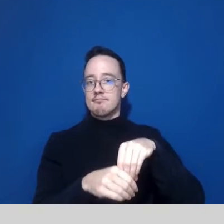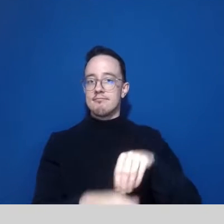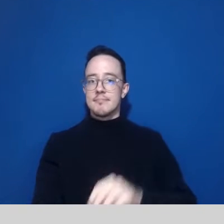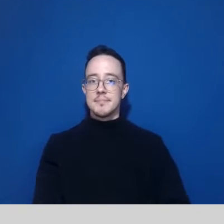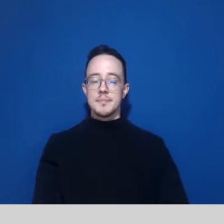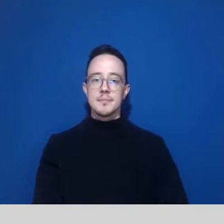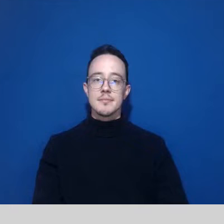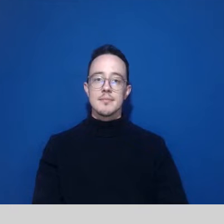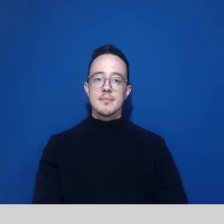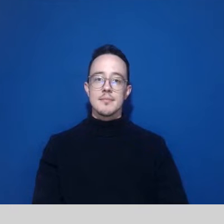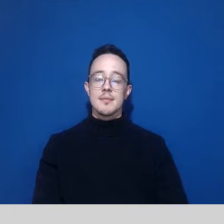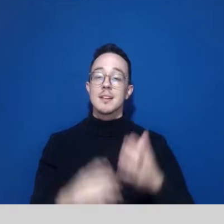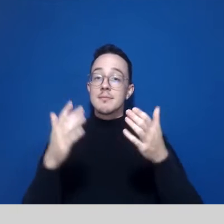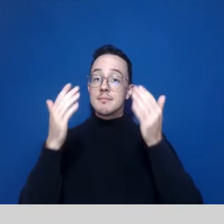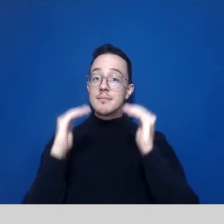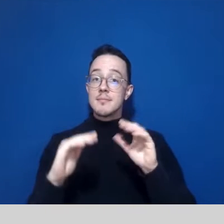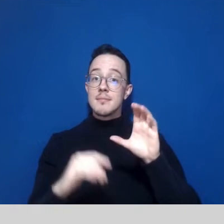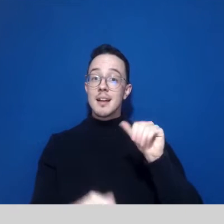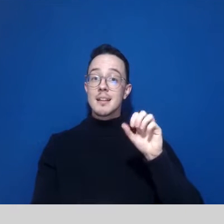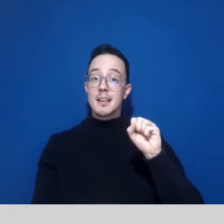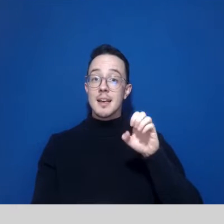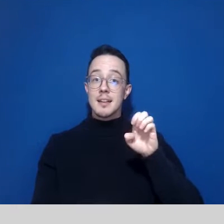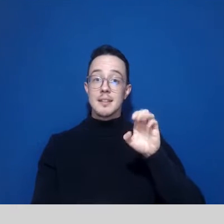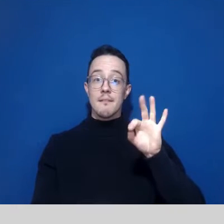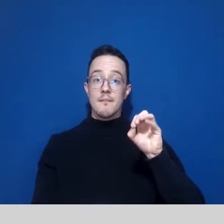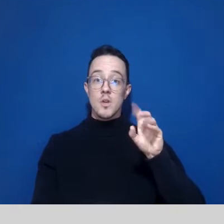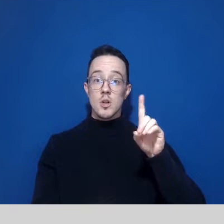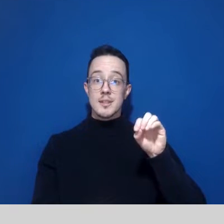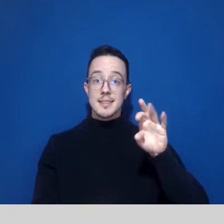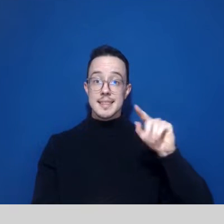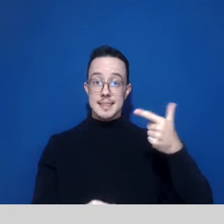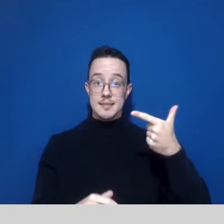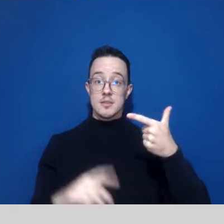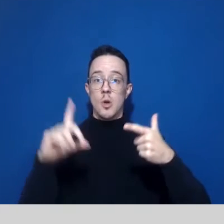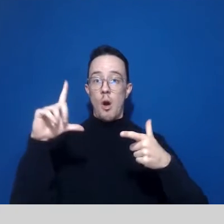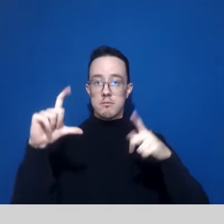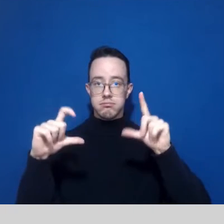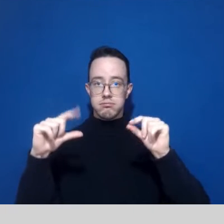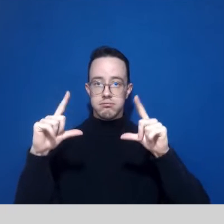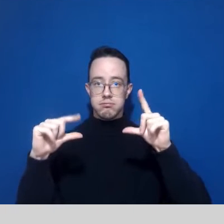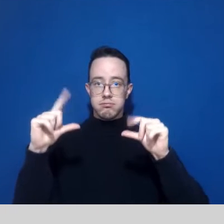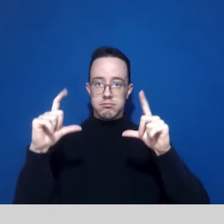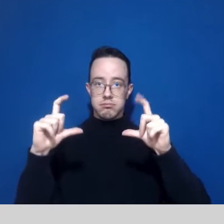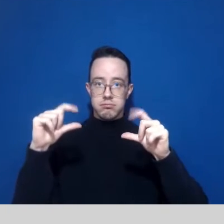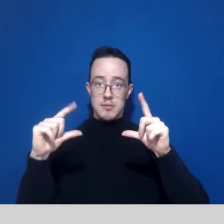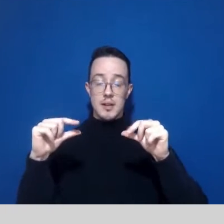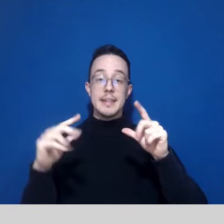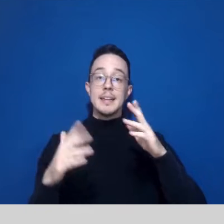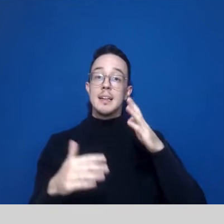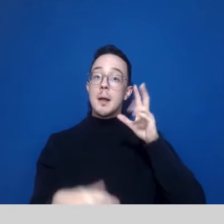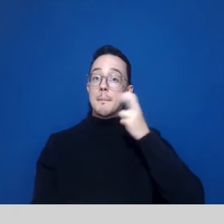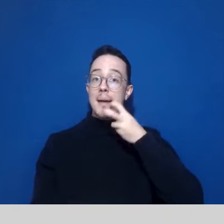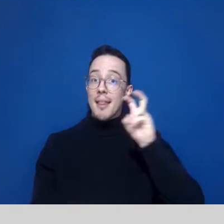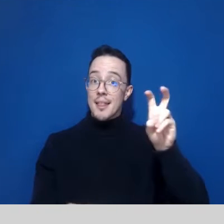There, everything is contained within there. Case holding, this is converting between uppercase and lowercase.